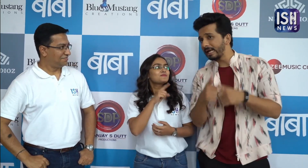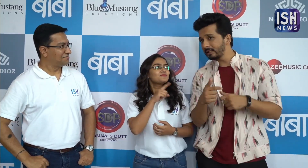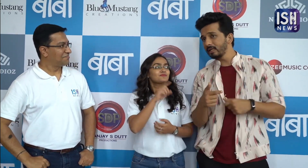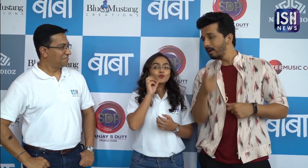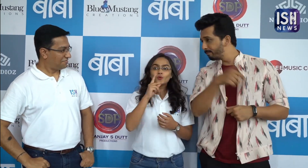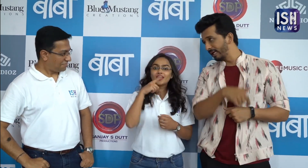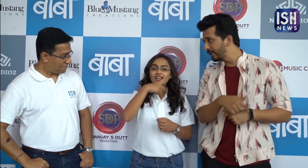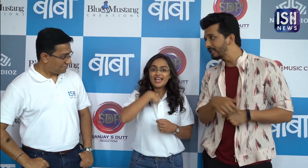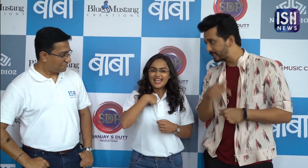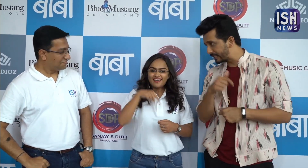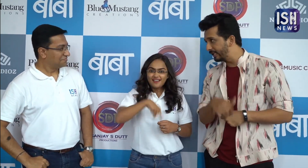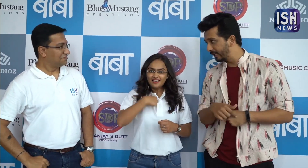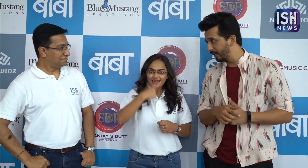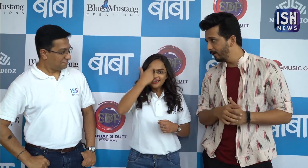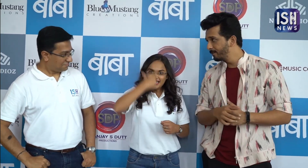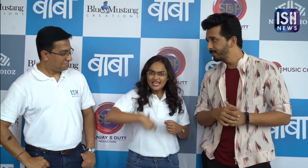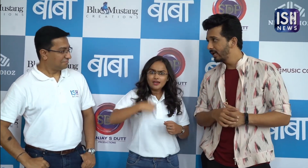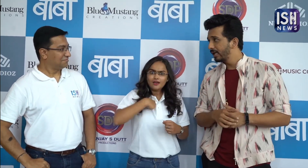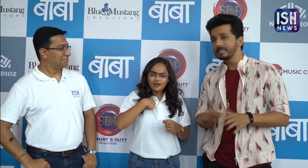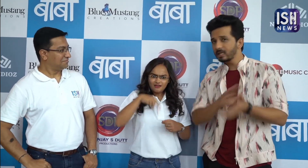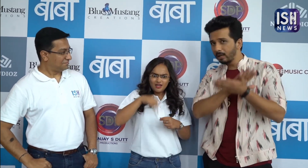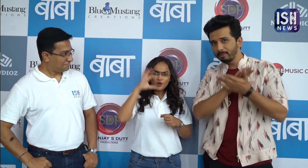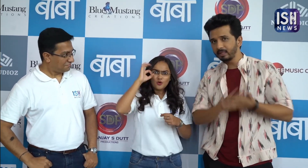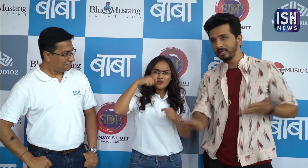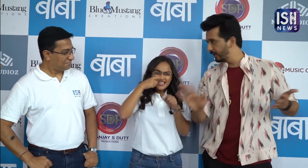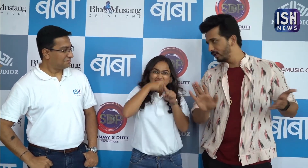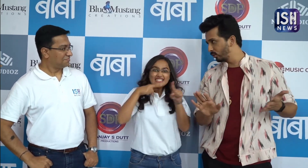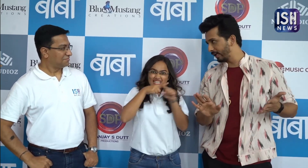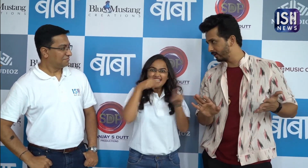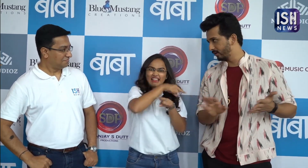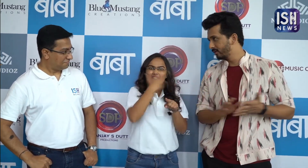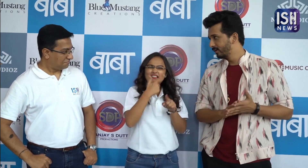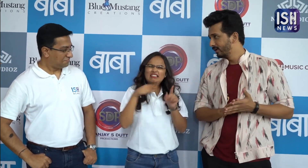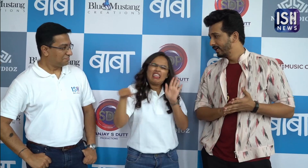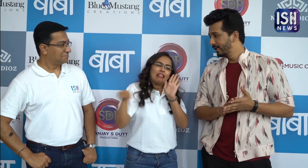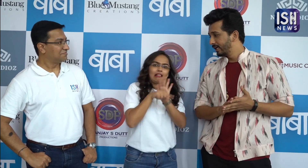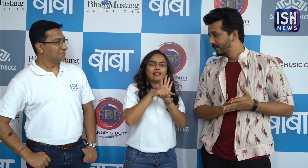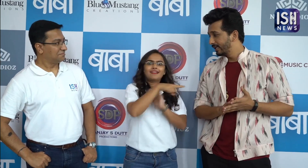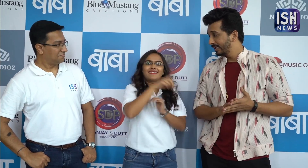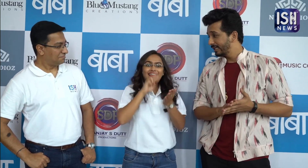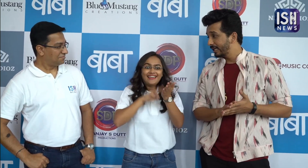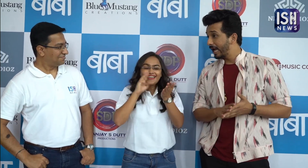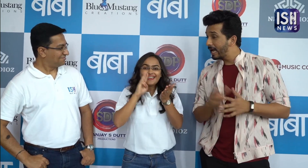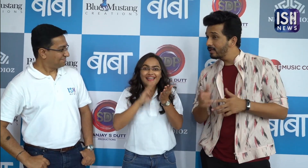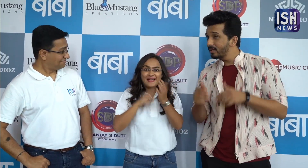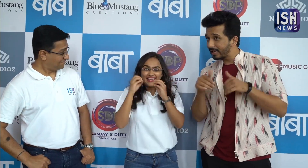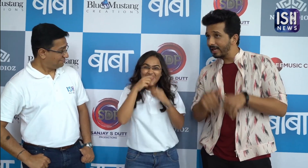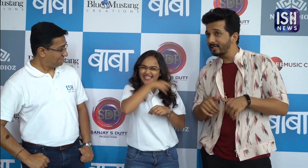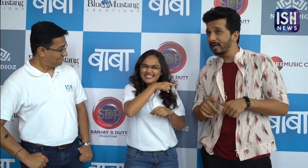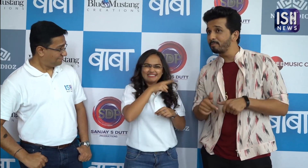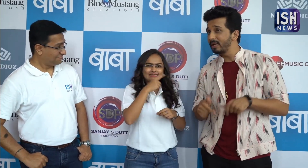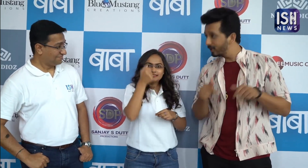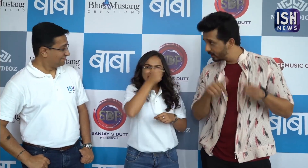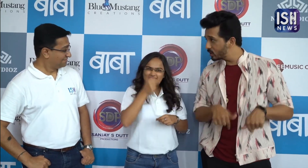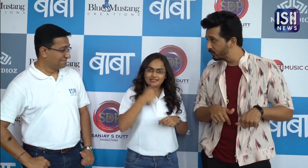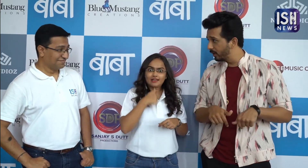Okay! My character in the TV serial Majhya Navryachi Bayko is extremely negative.